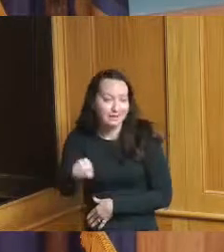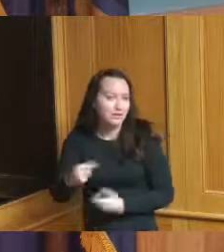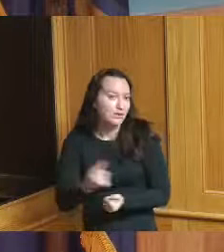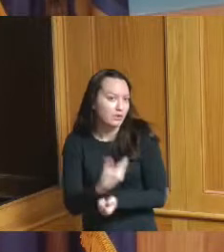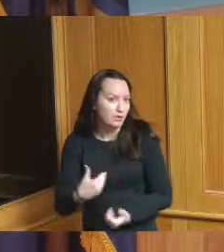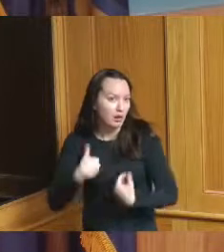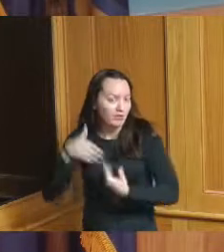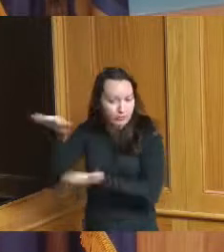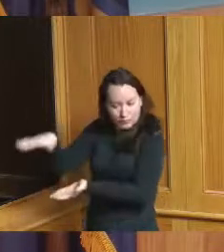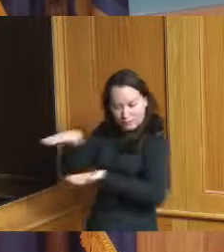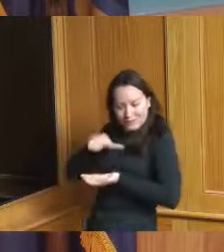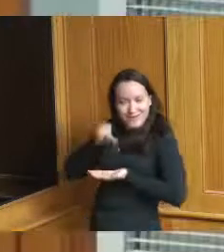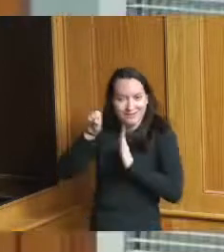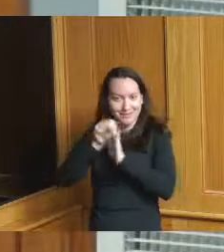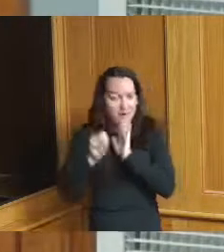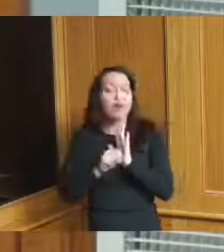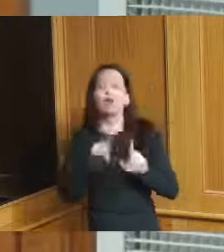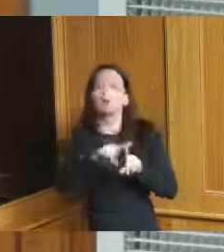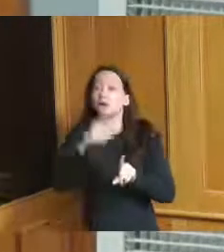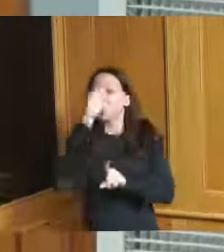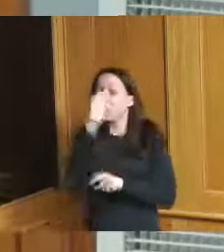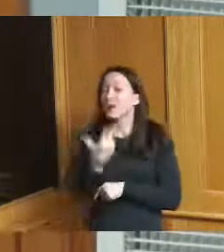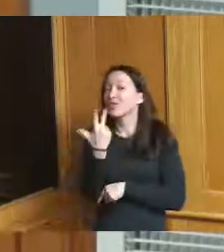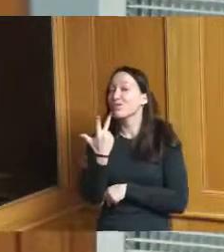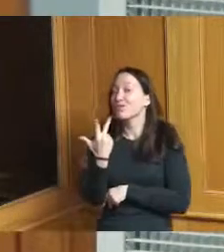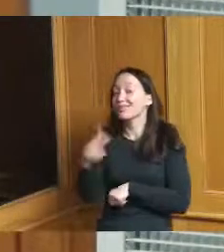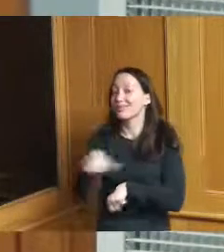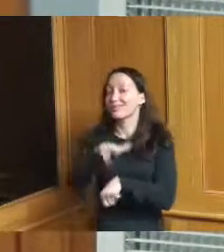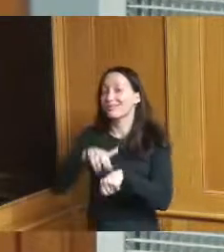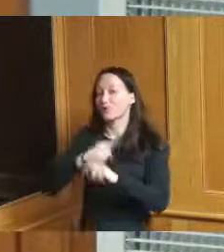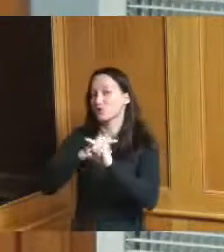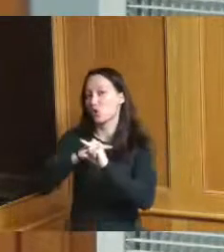the state but you'll be happy to know that the three national guard sites that I just mentioned